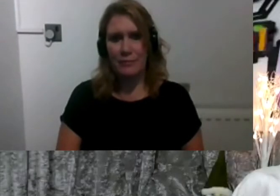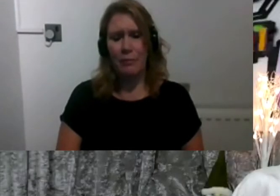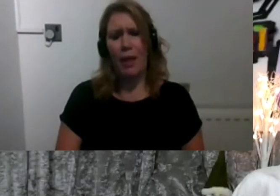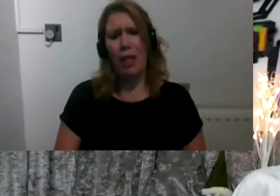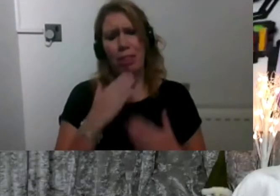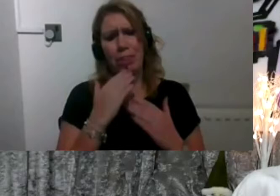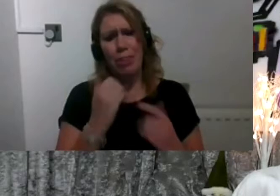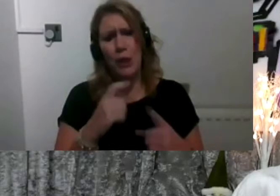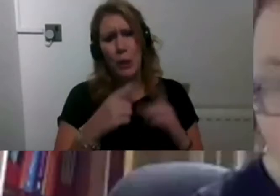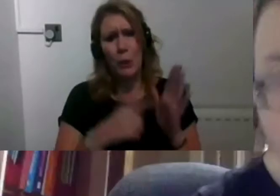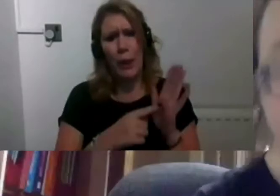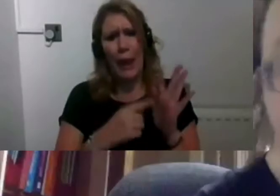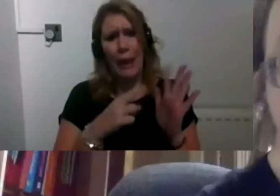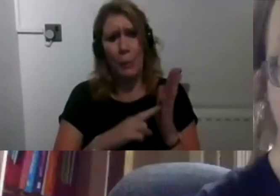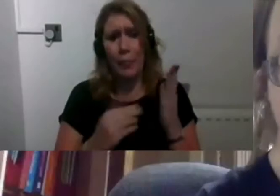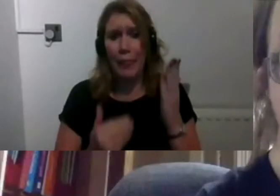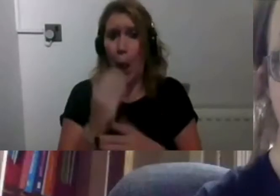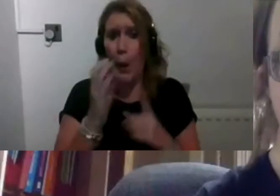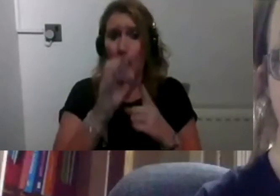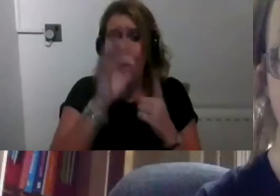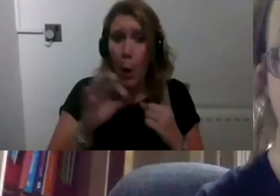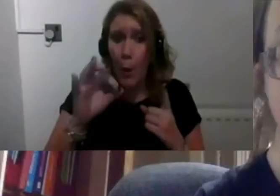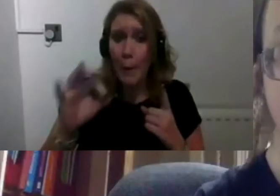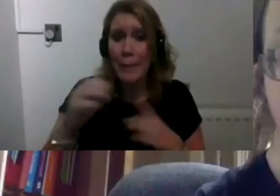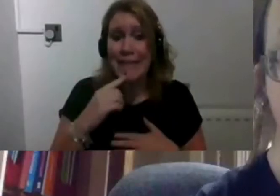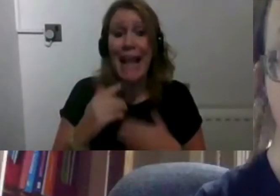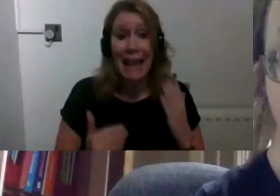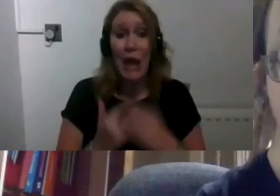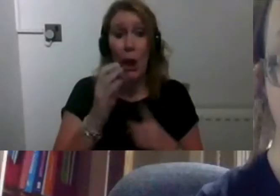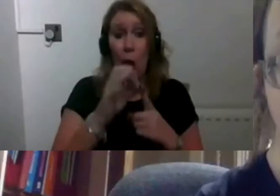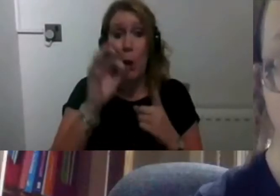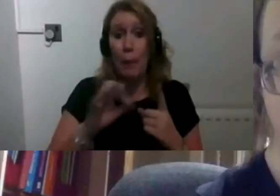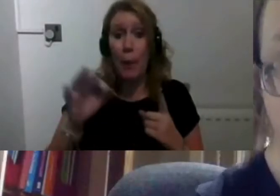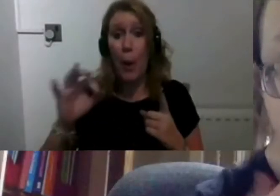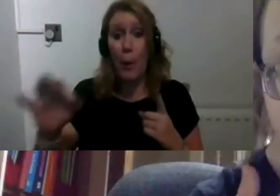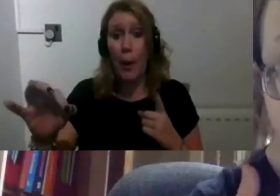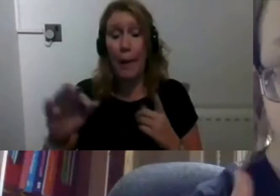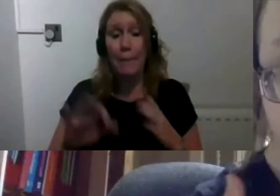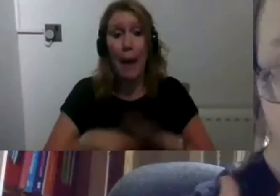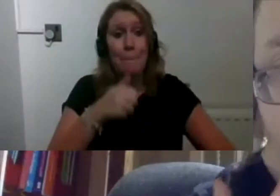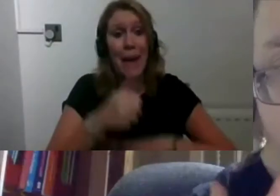It is a new poem, I based it on your film the other day.